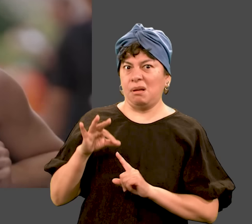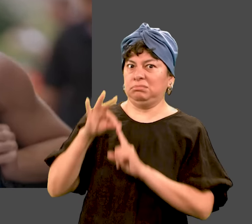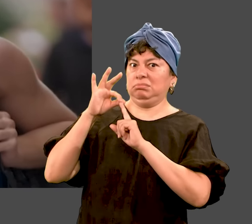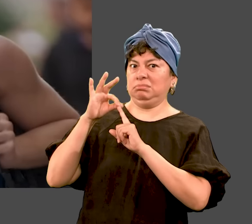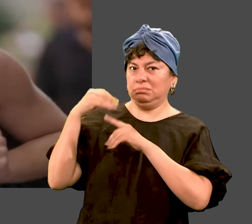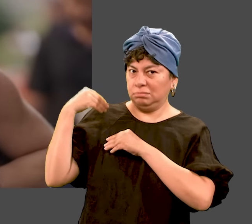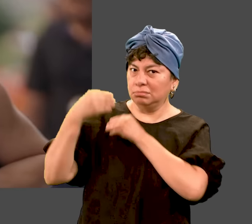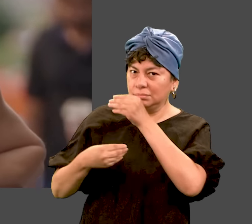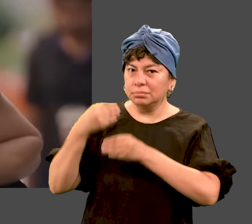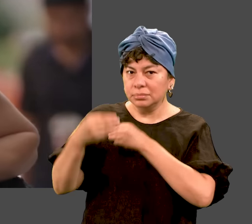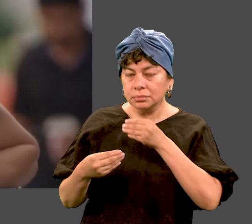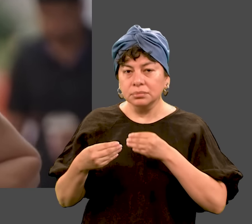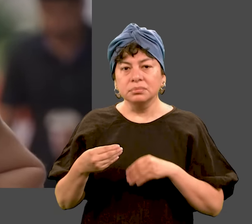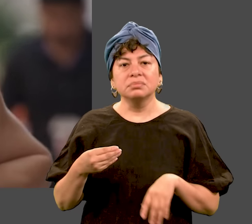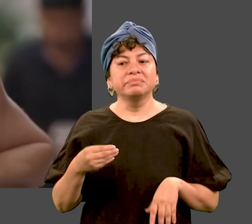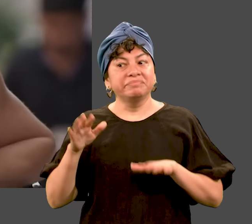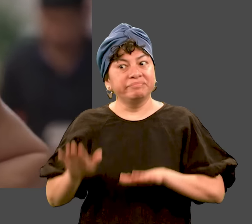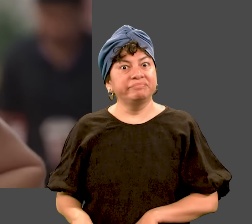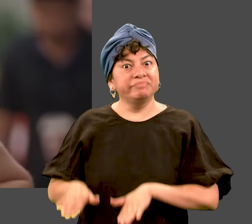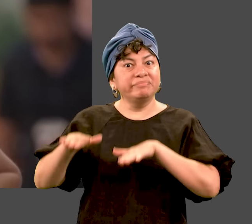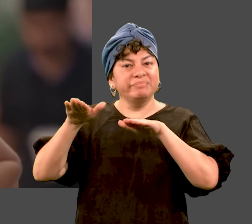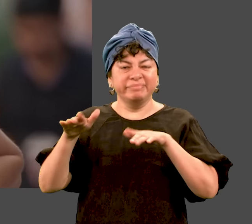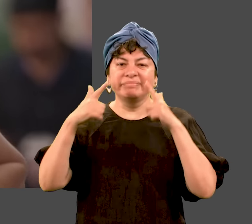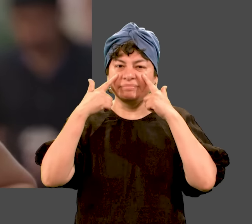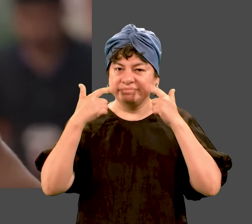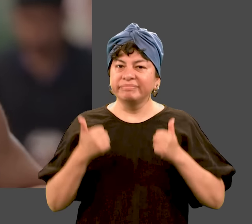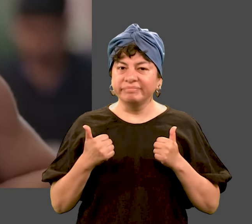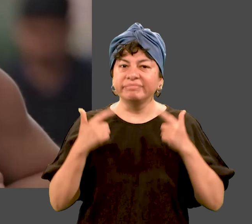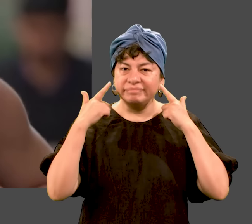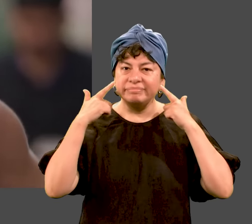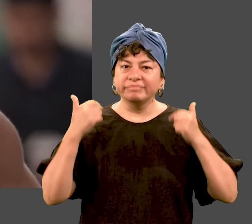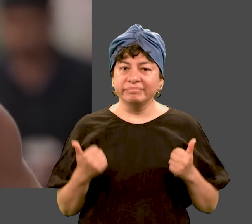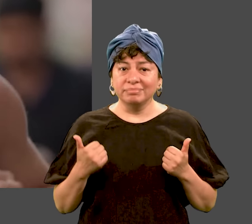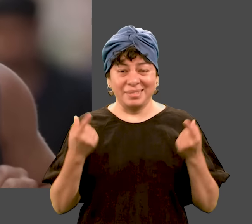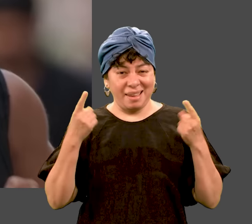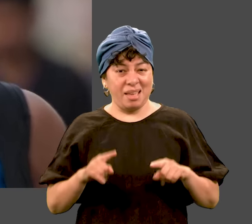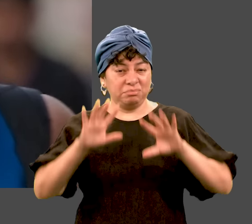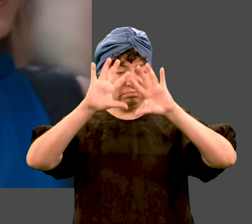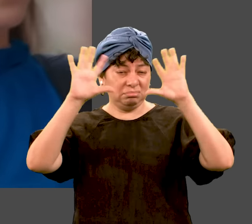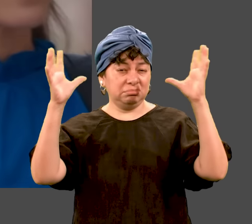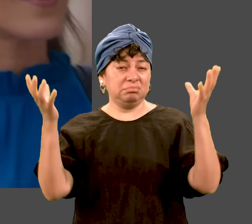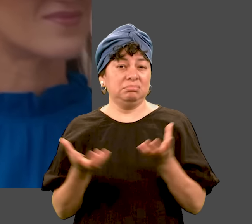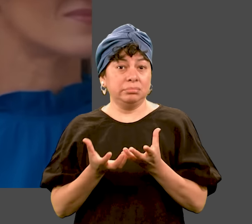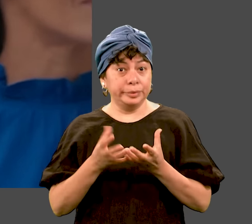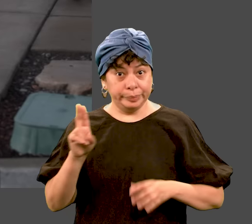that is the leading cause of progressive combined deafness and blindness in the U.S. and around the world.